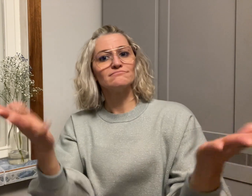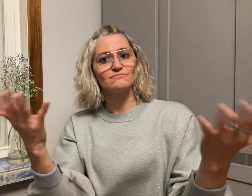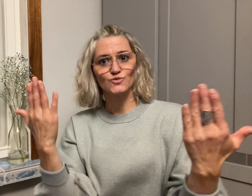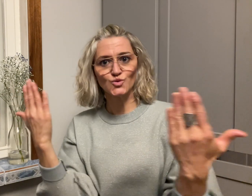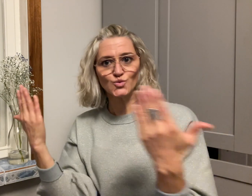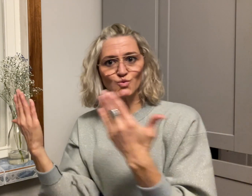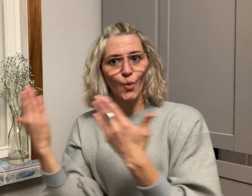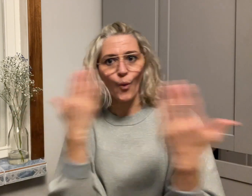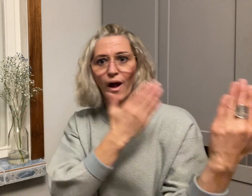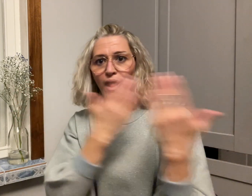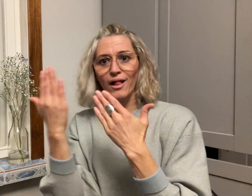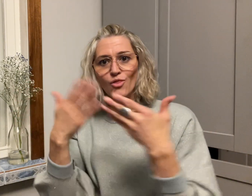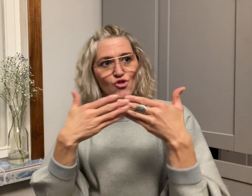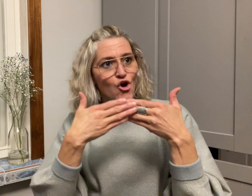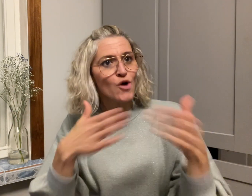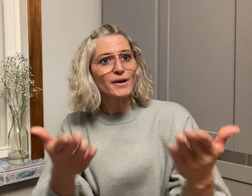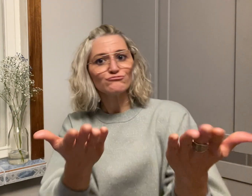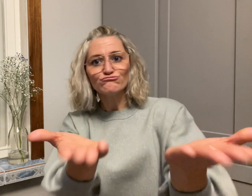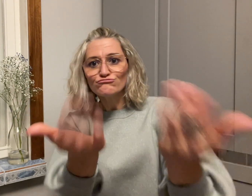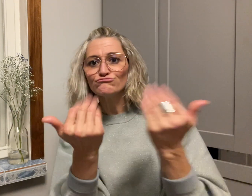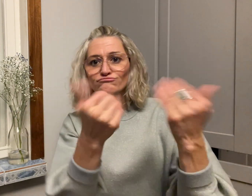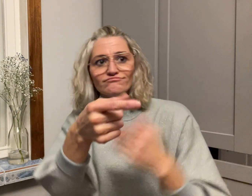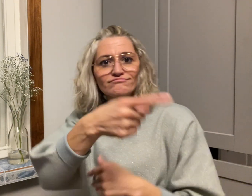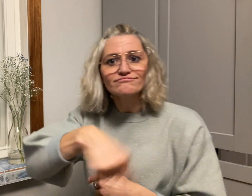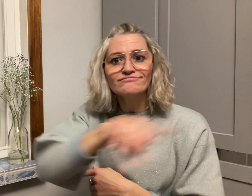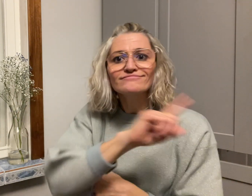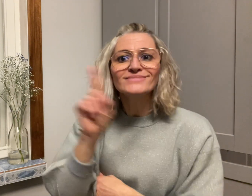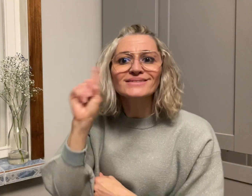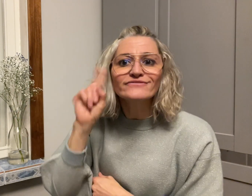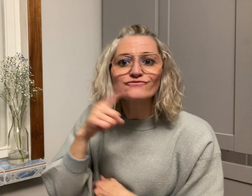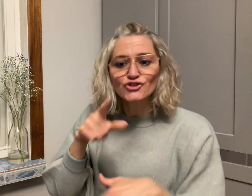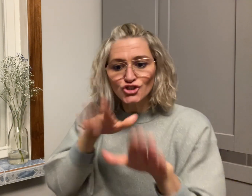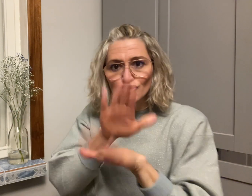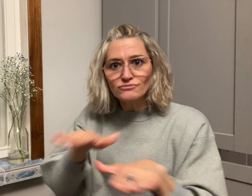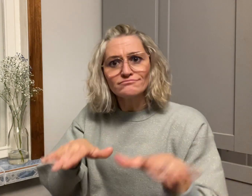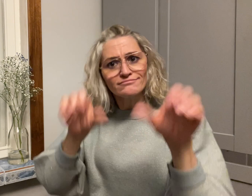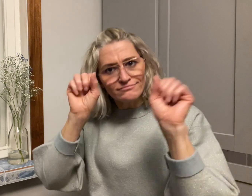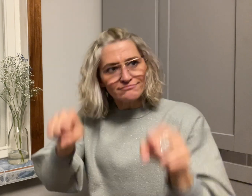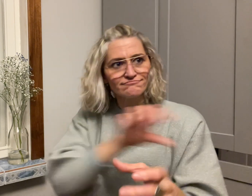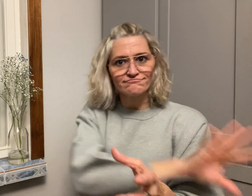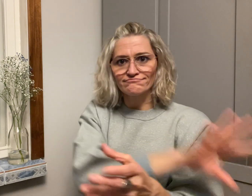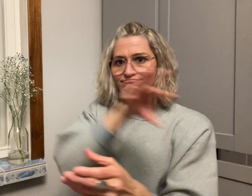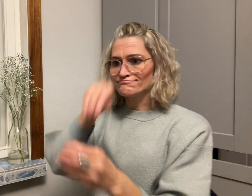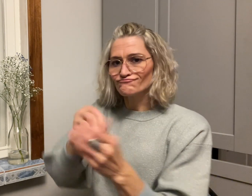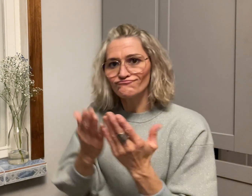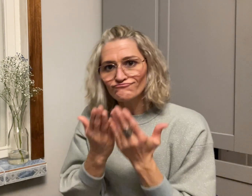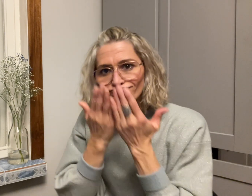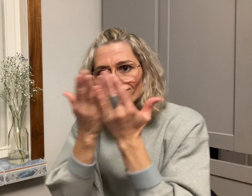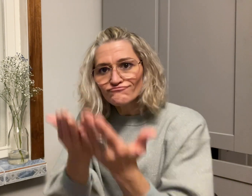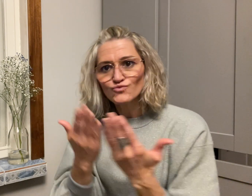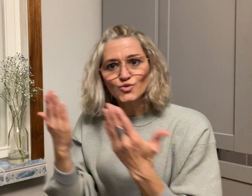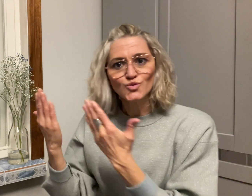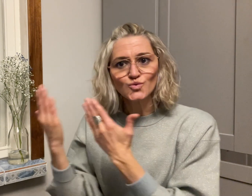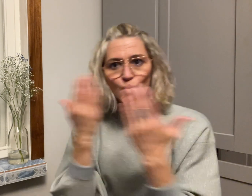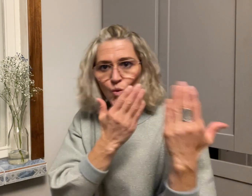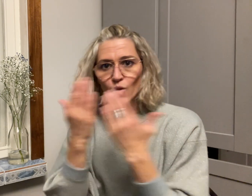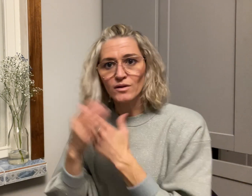they opened the doors to Deaf children to study. They